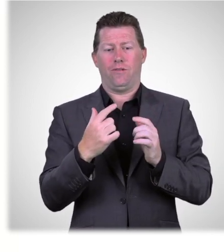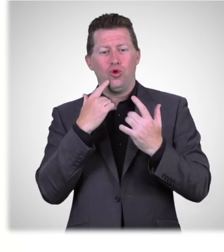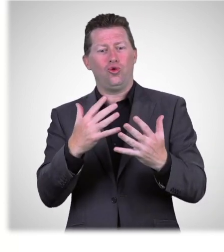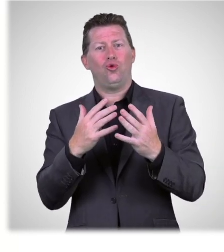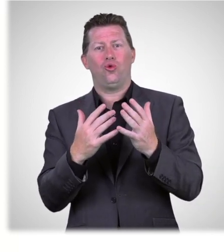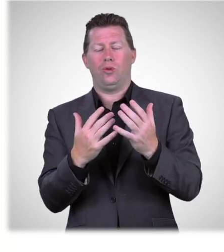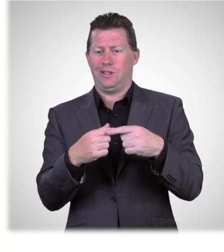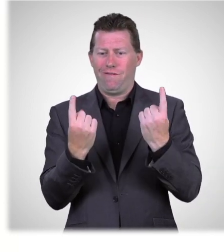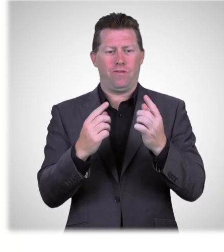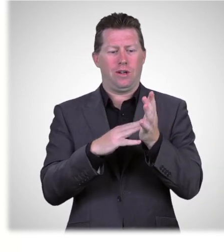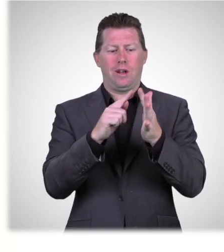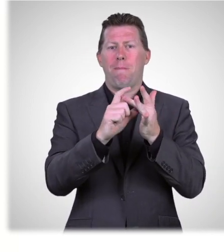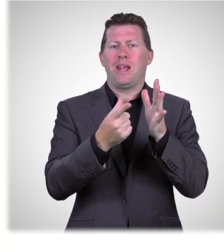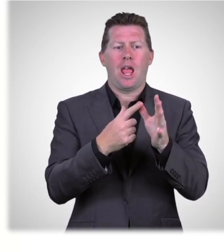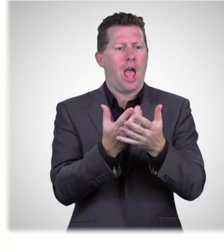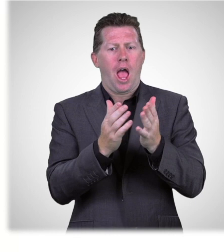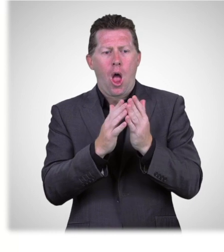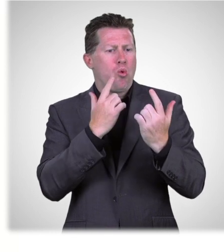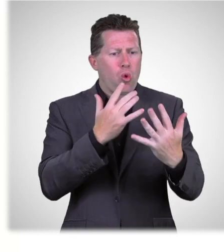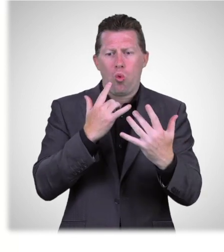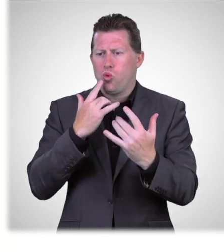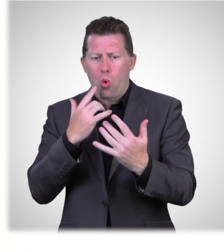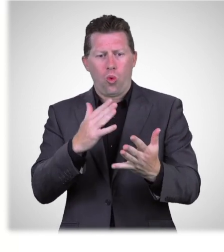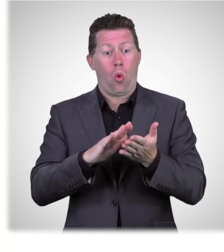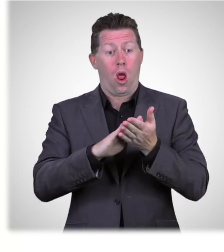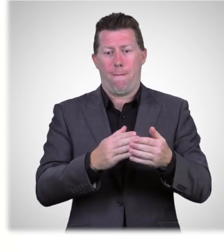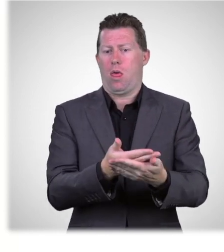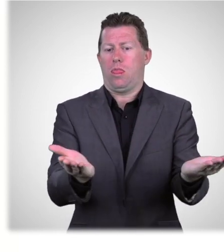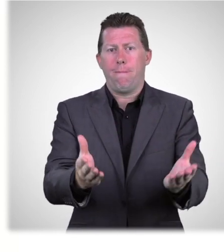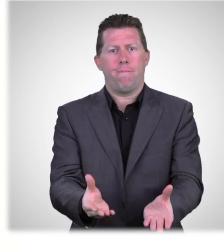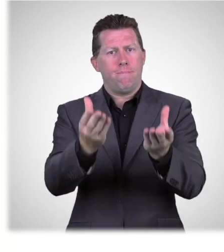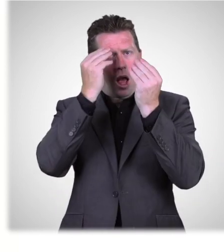through multiple media again, so providing images of discussion forums to help aid comprehension,